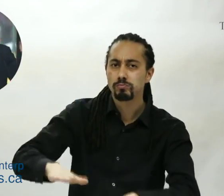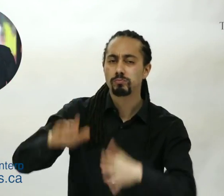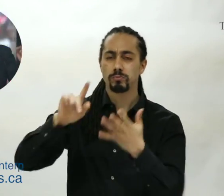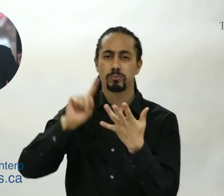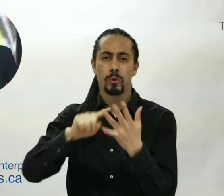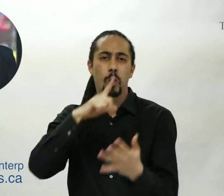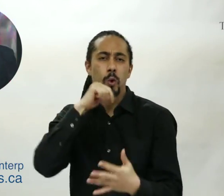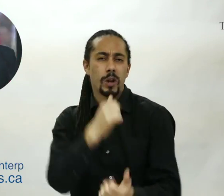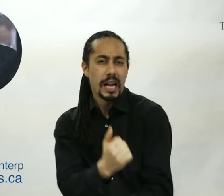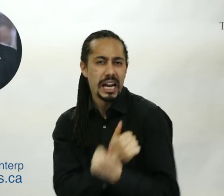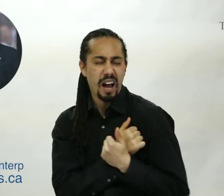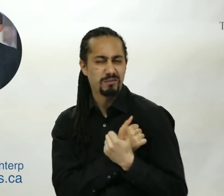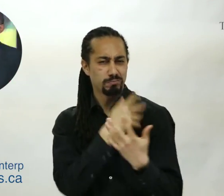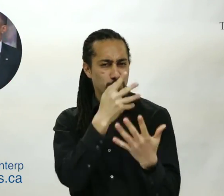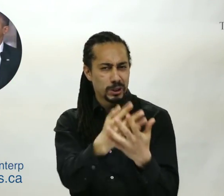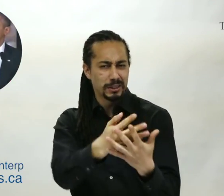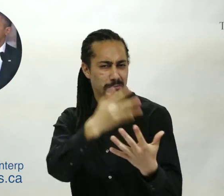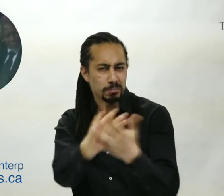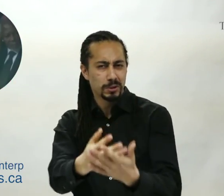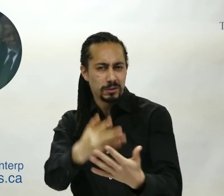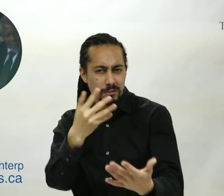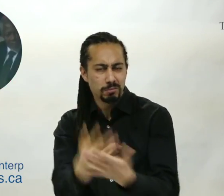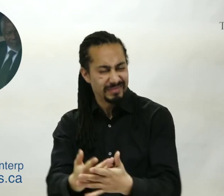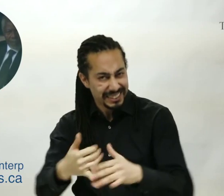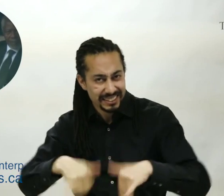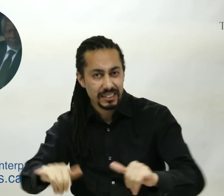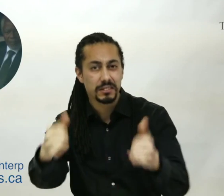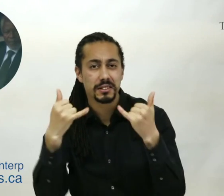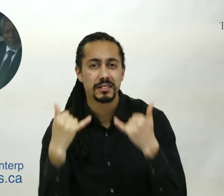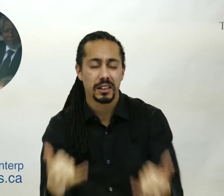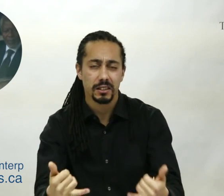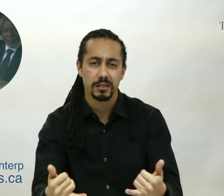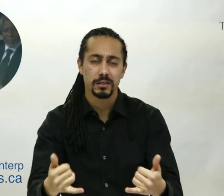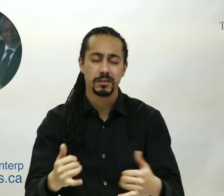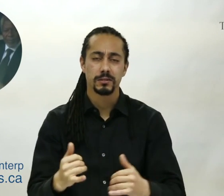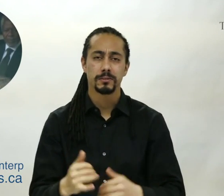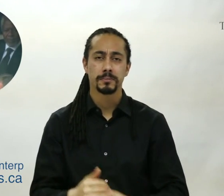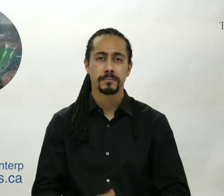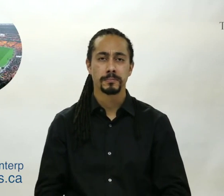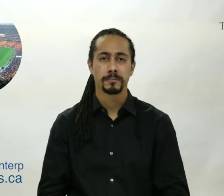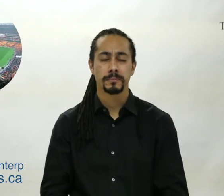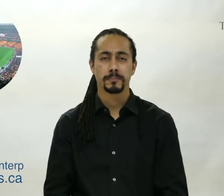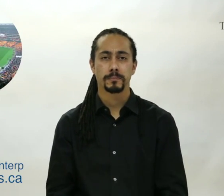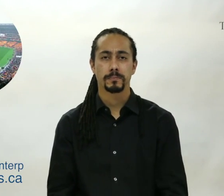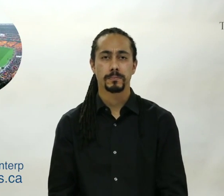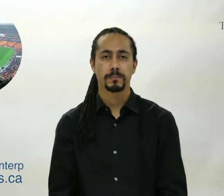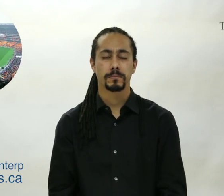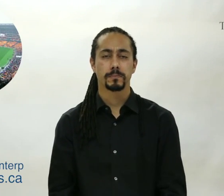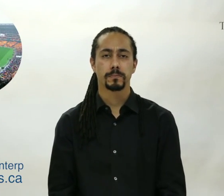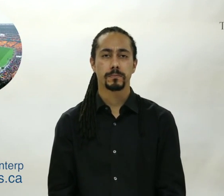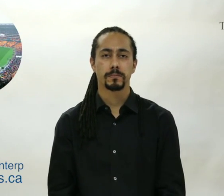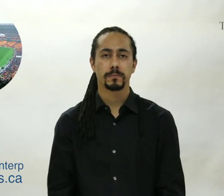and how they worship, and who they love. That is happening today.